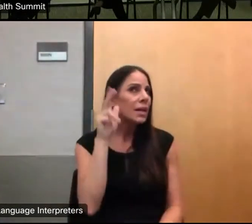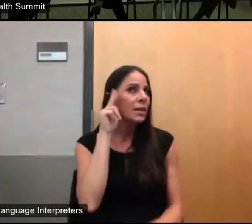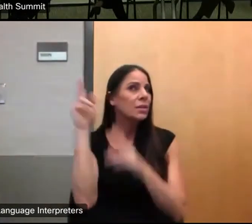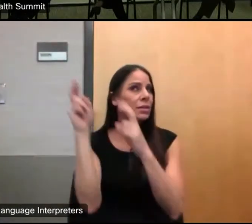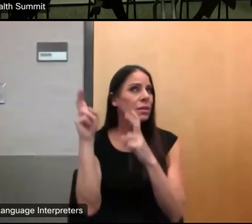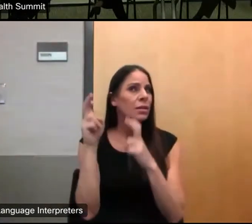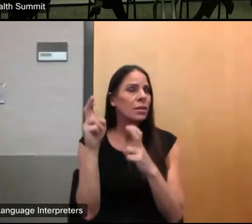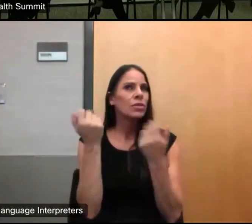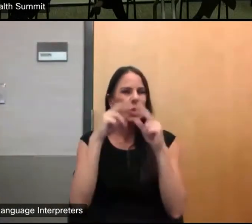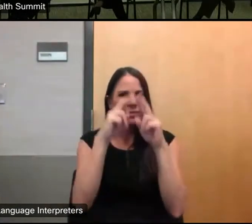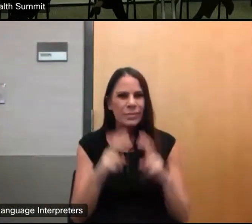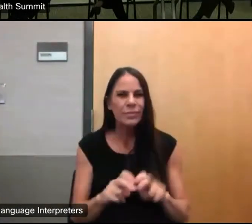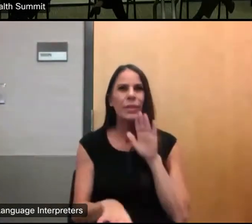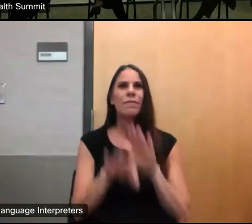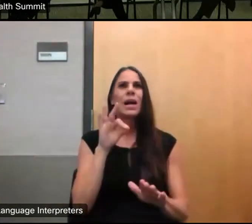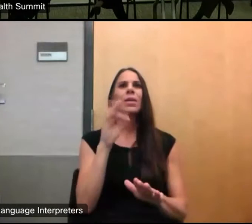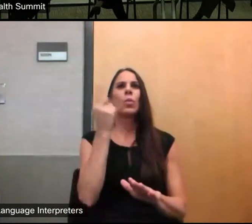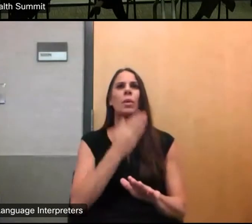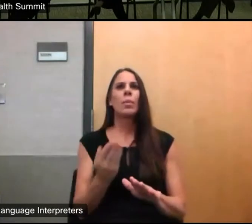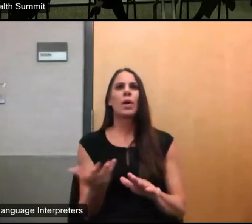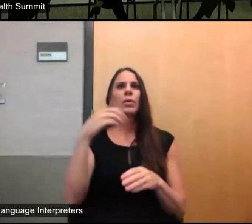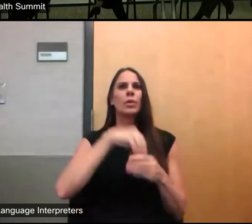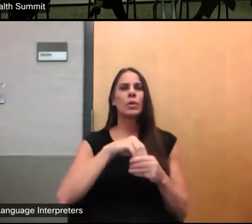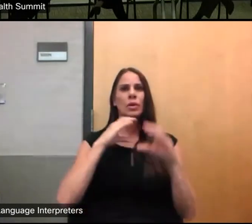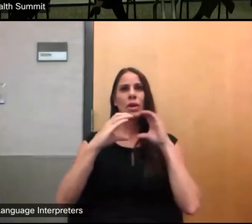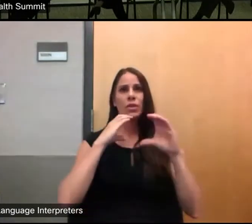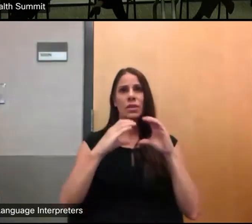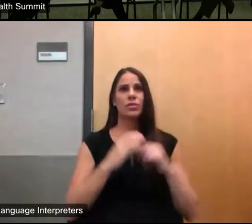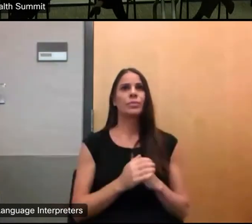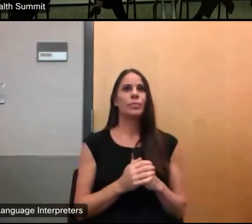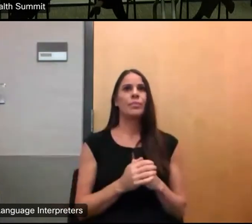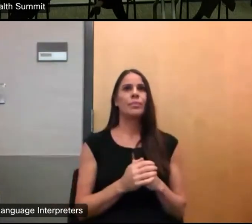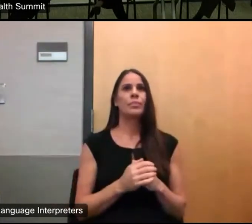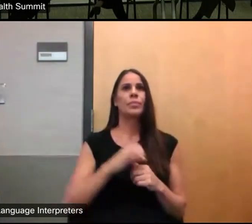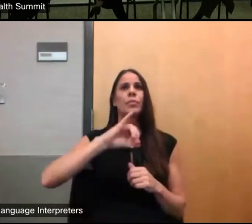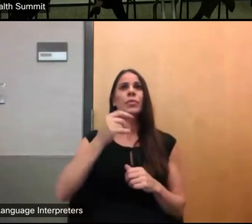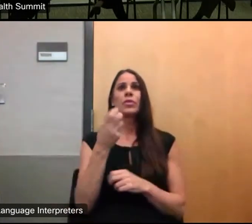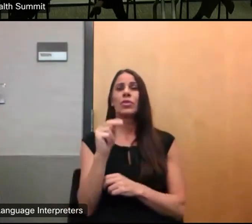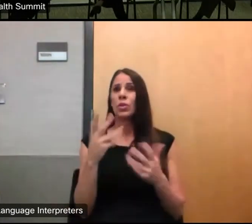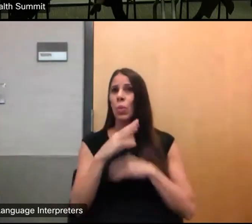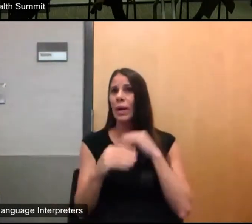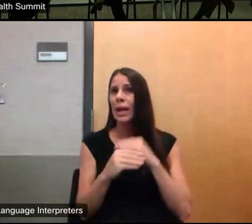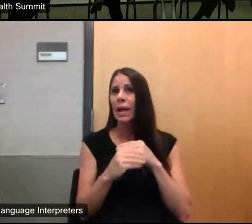we could. Pay attention to if we decided we wanted to add messaging. Um, Jason, anything you want to add about kind of social media listening.